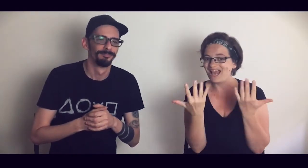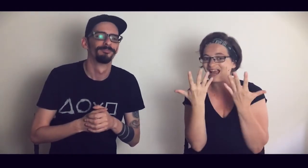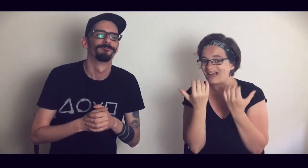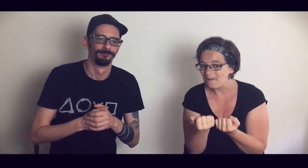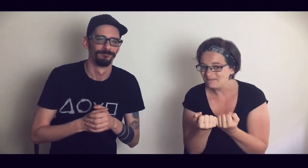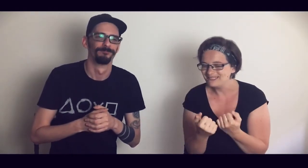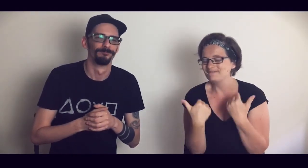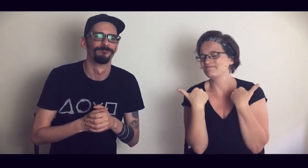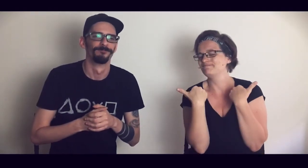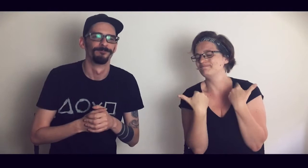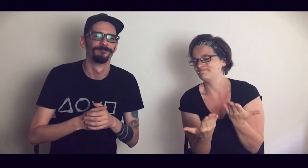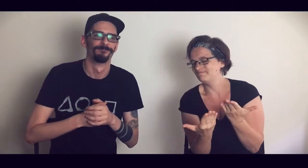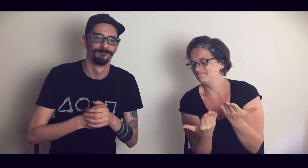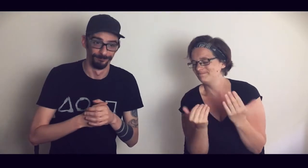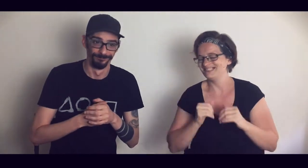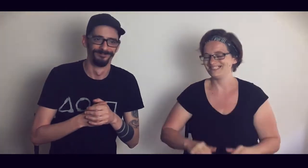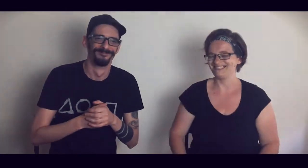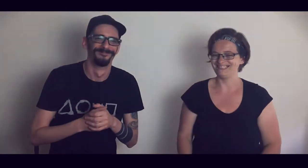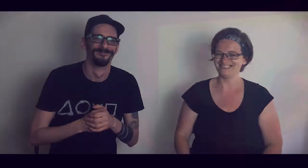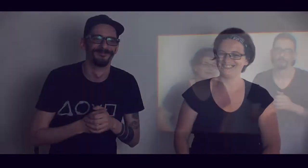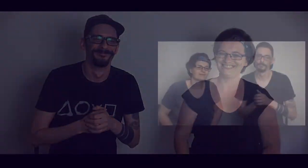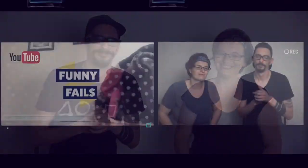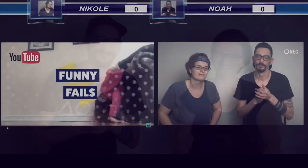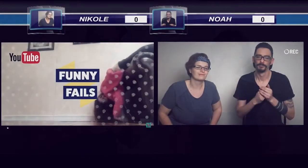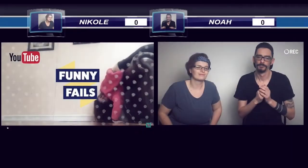We don't want to withhold to announce the corresponding result.